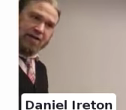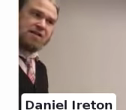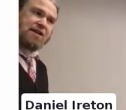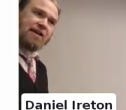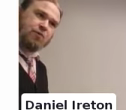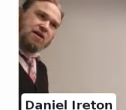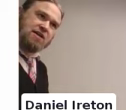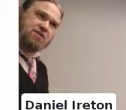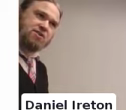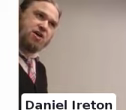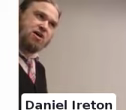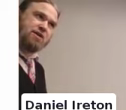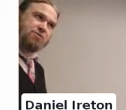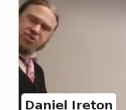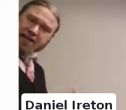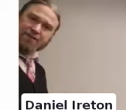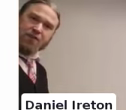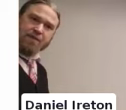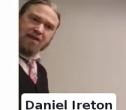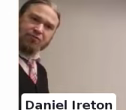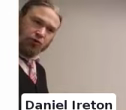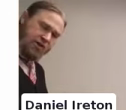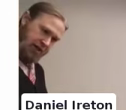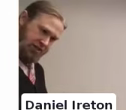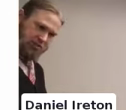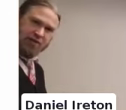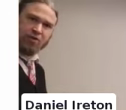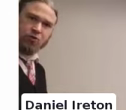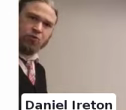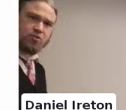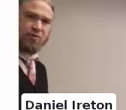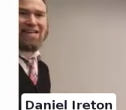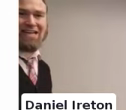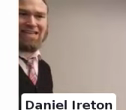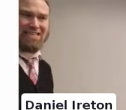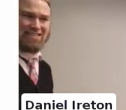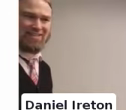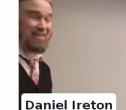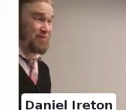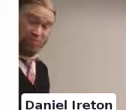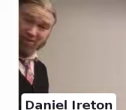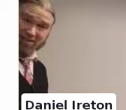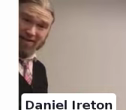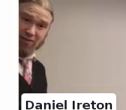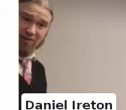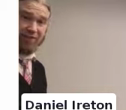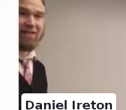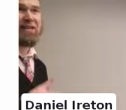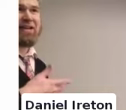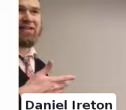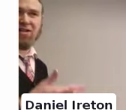Daniel: Yes. We set up in a high traffic area.